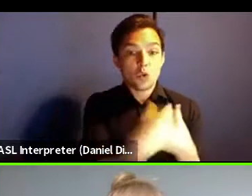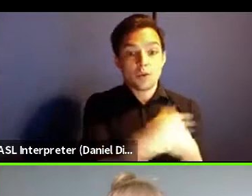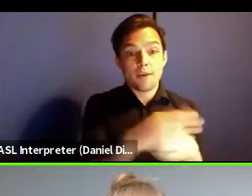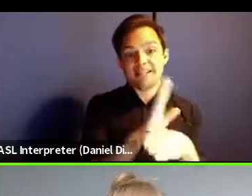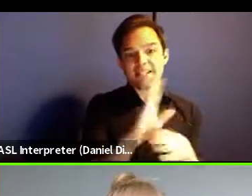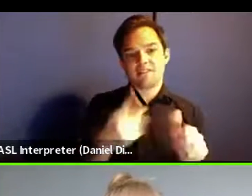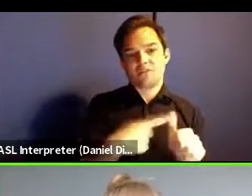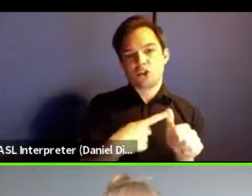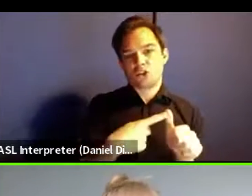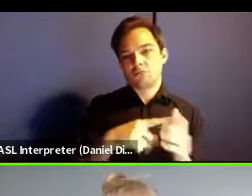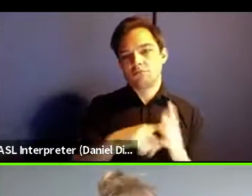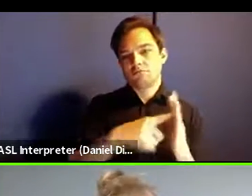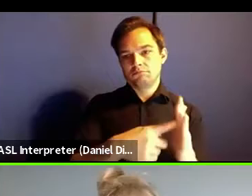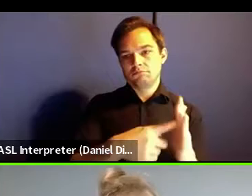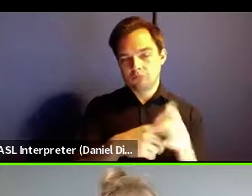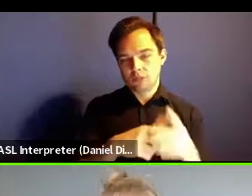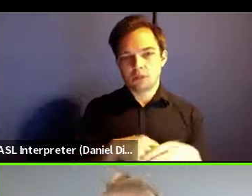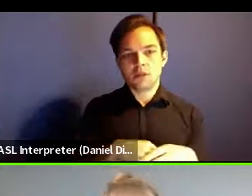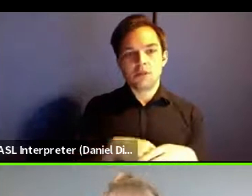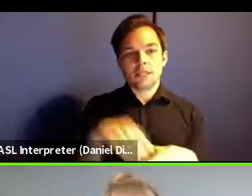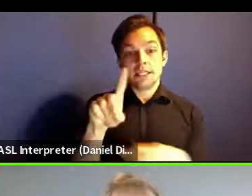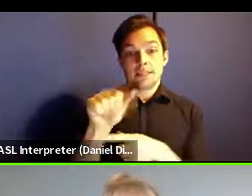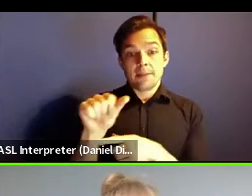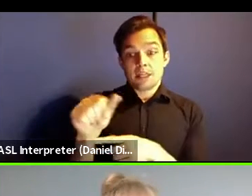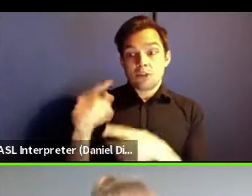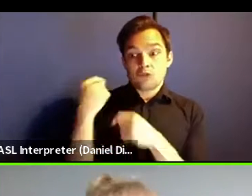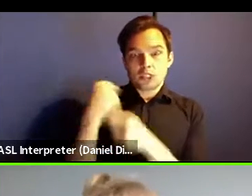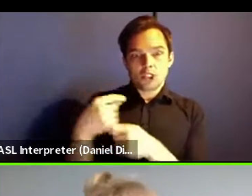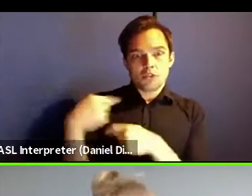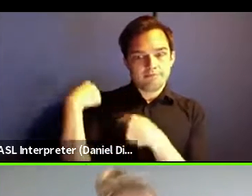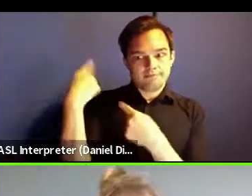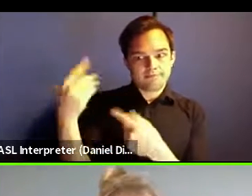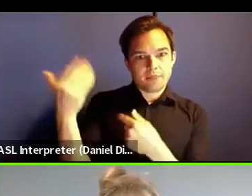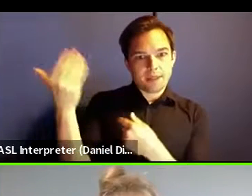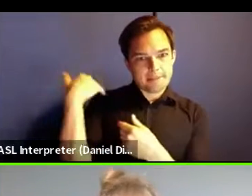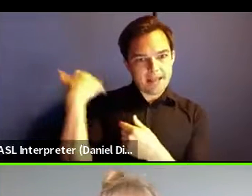And disability, traditionally in the past, has remained very much as in the edges of business,